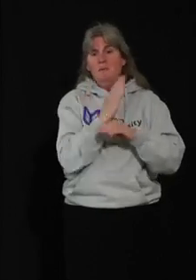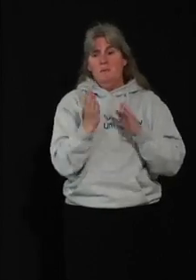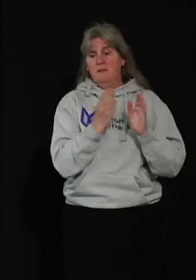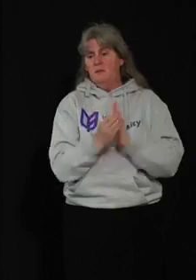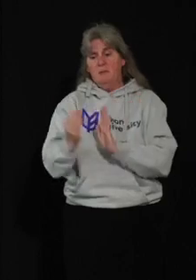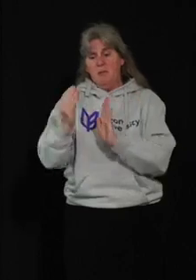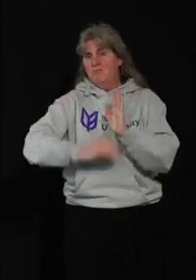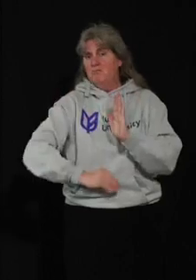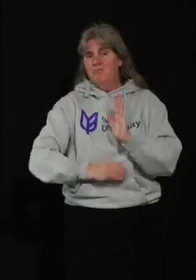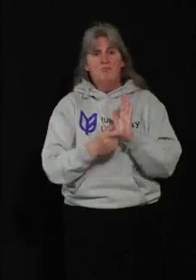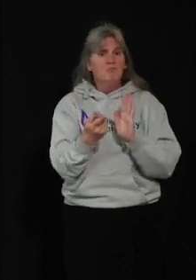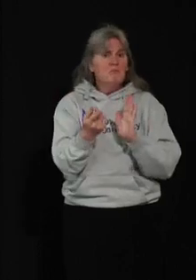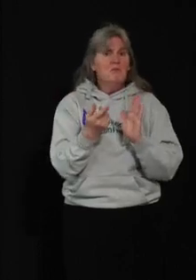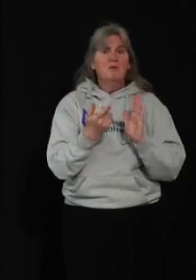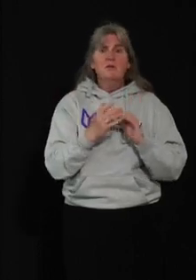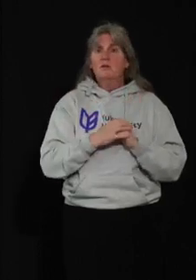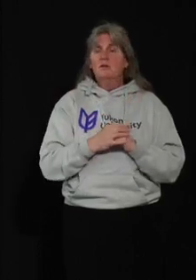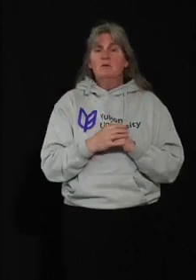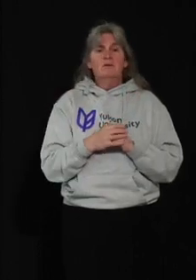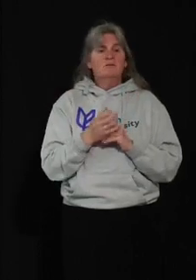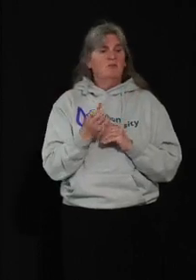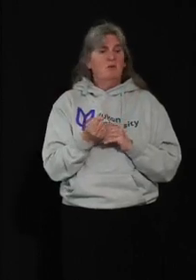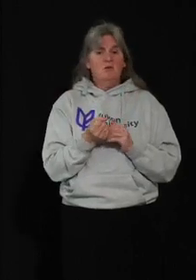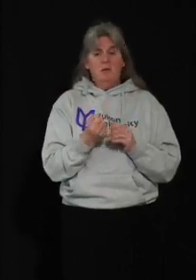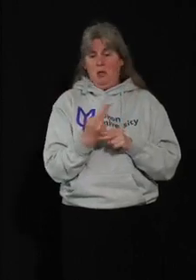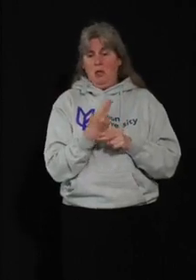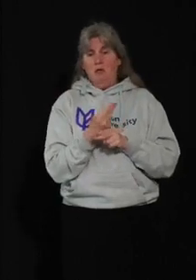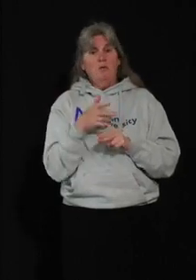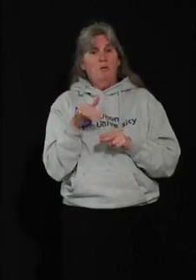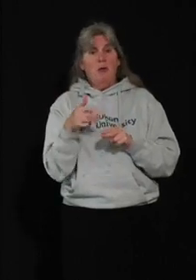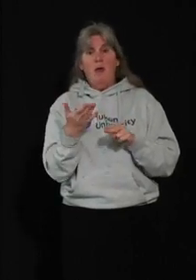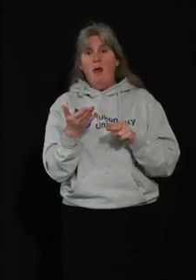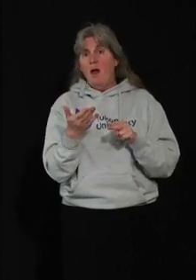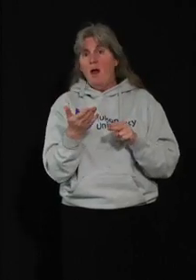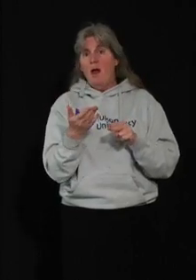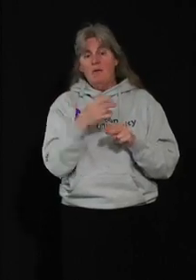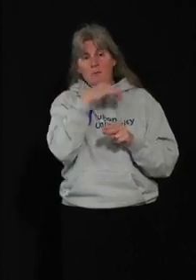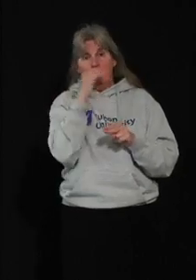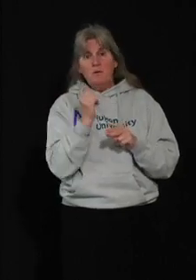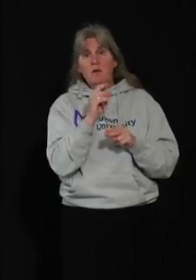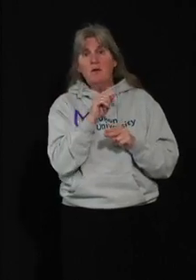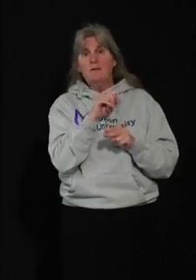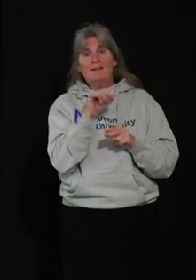folks can have models that they can lean upon from our Yukon.ca